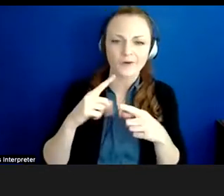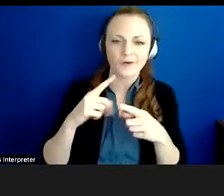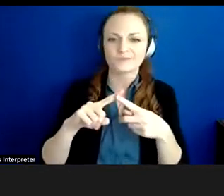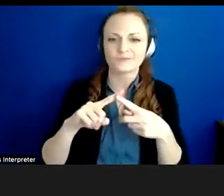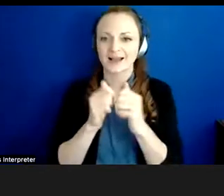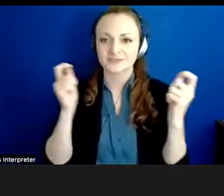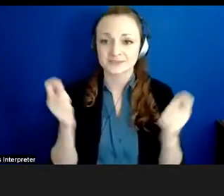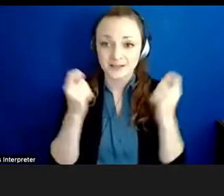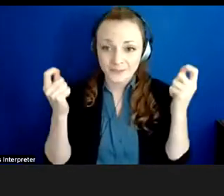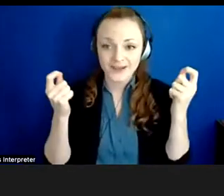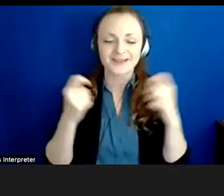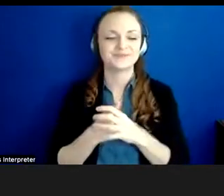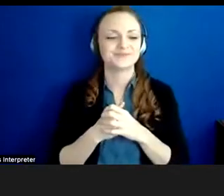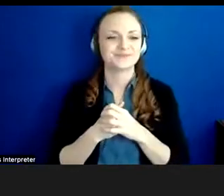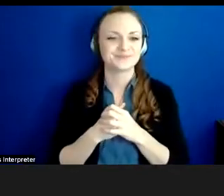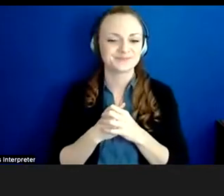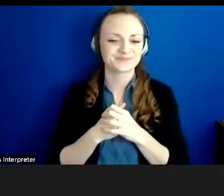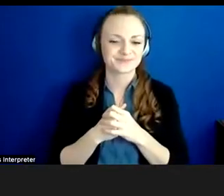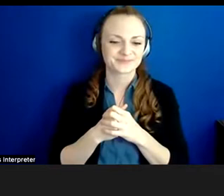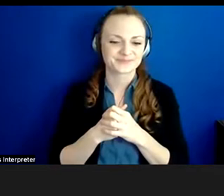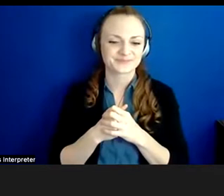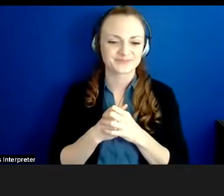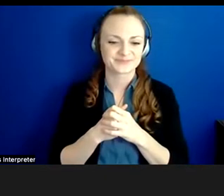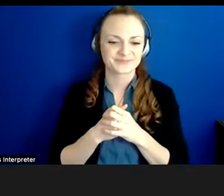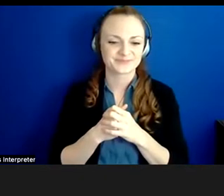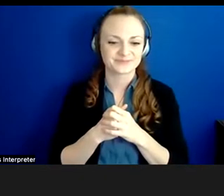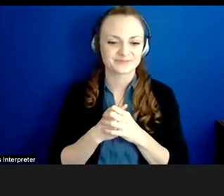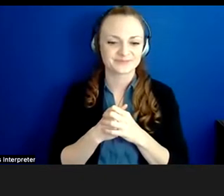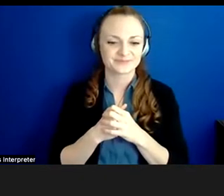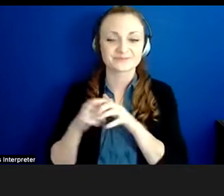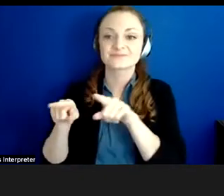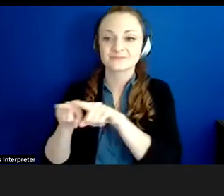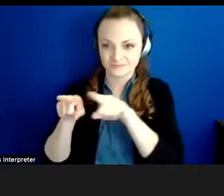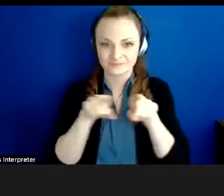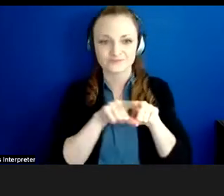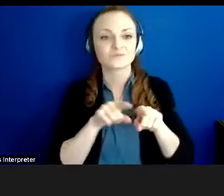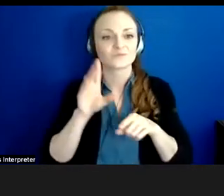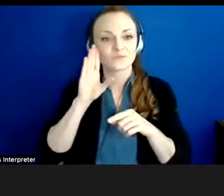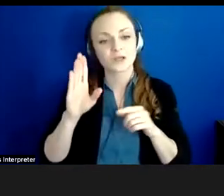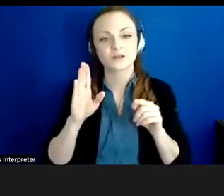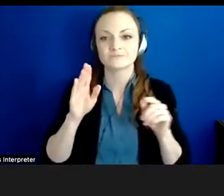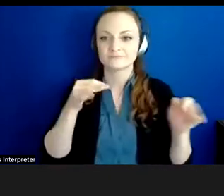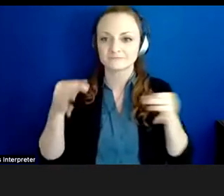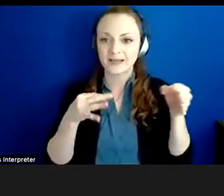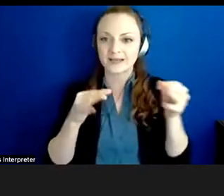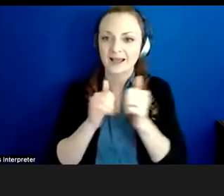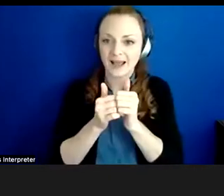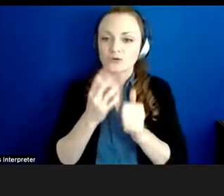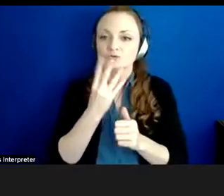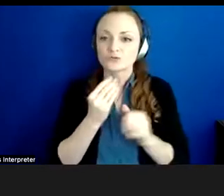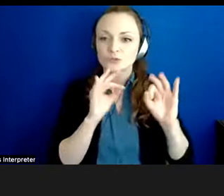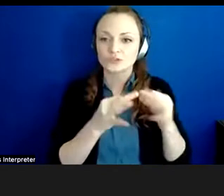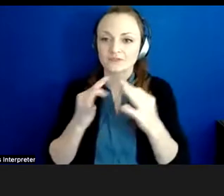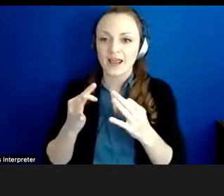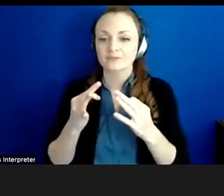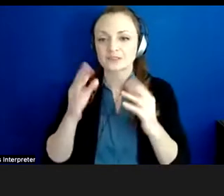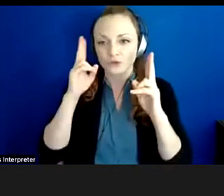19:06:26 And excuse me, and how it is observed by Jewish families, mostly in the United States.